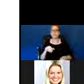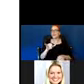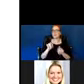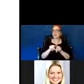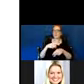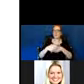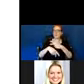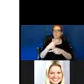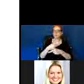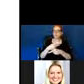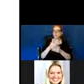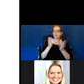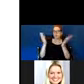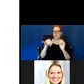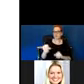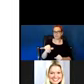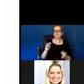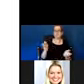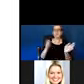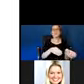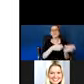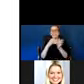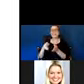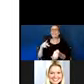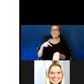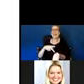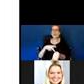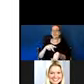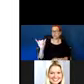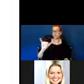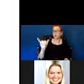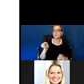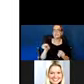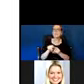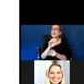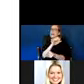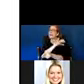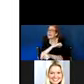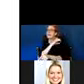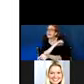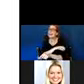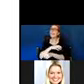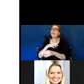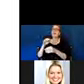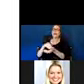rides the same quality of service in the clinic, out on the streets, next slide.